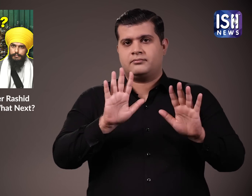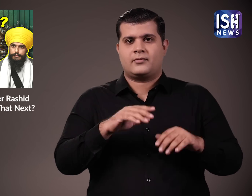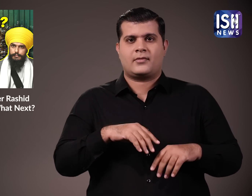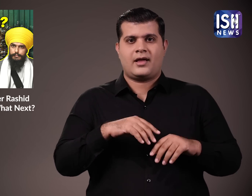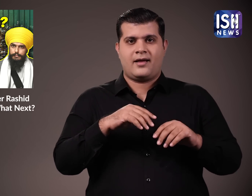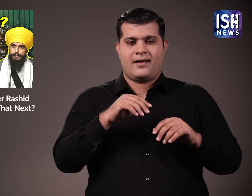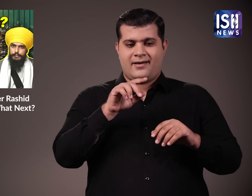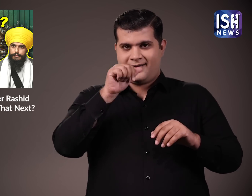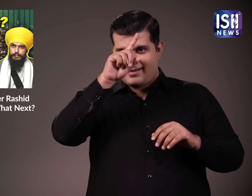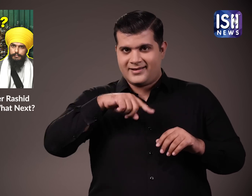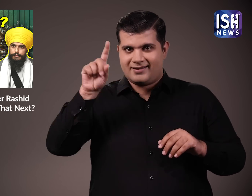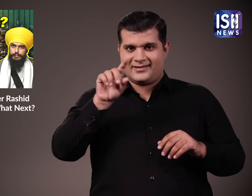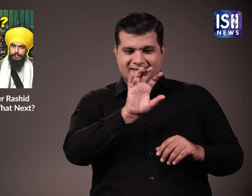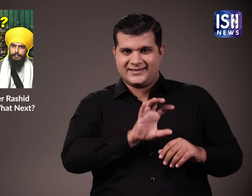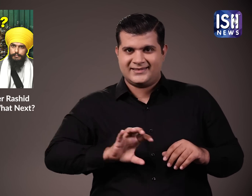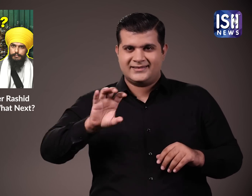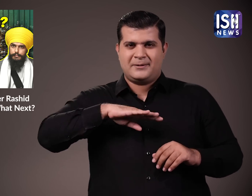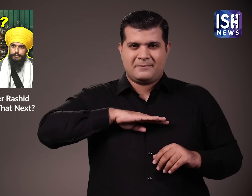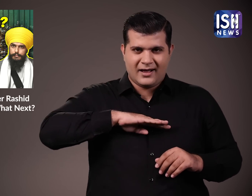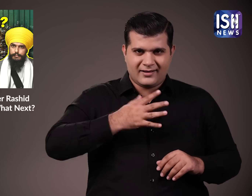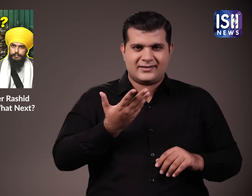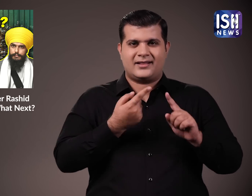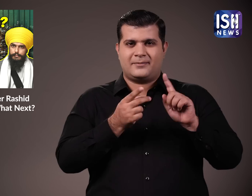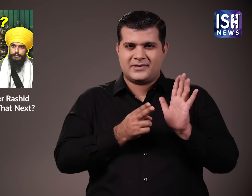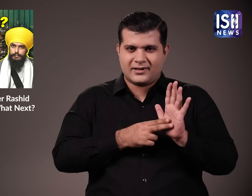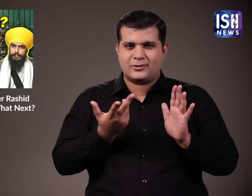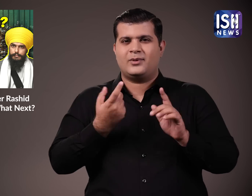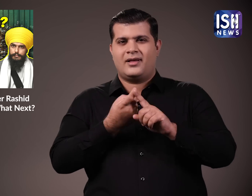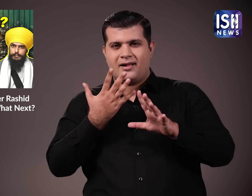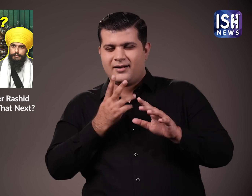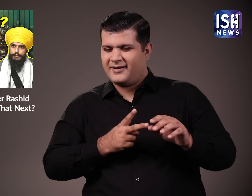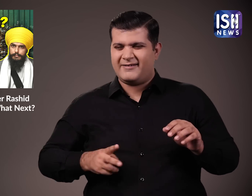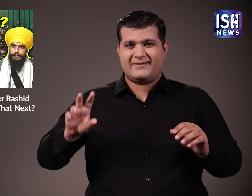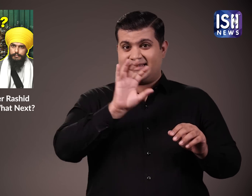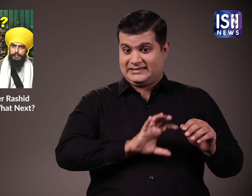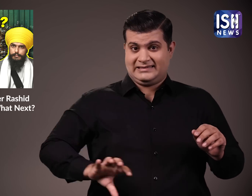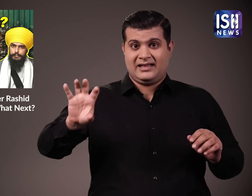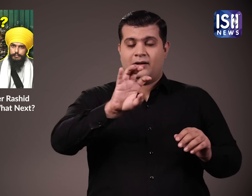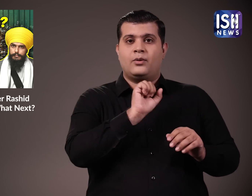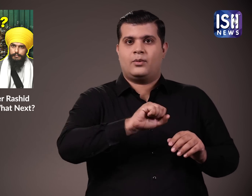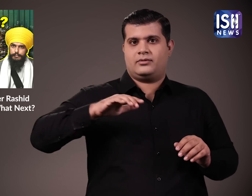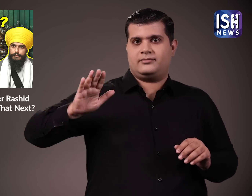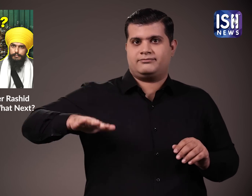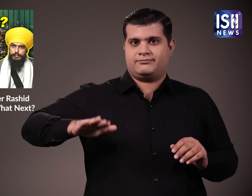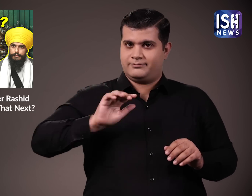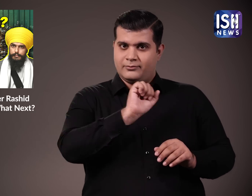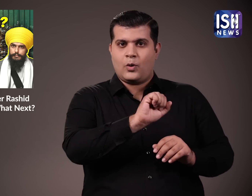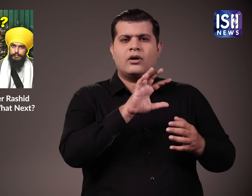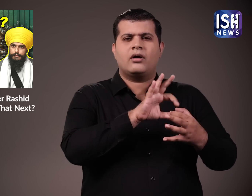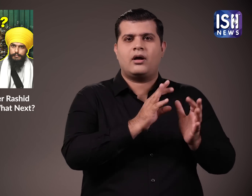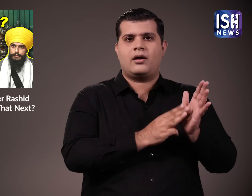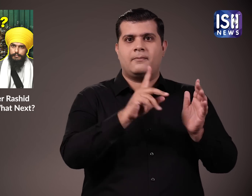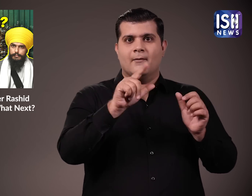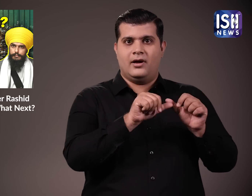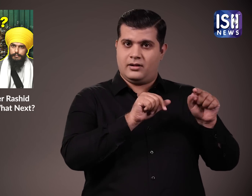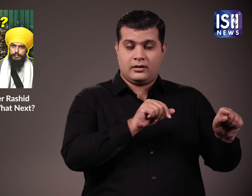India states like Maharashtra, Tamil Nadu, Kerala and others have State Assemblies where MLAs are elected.